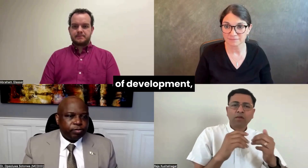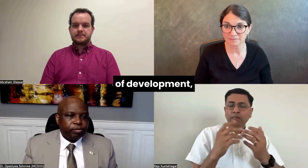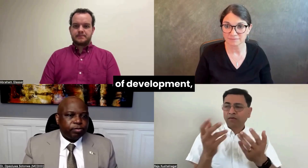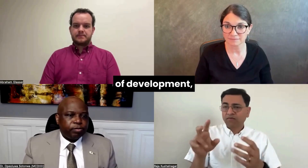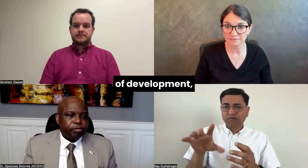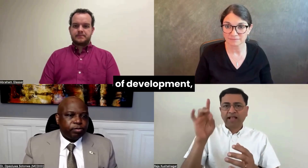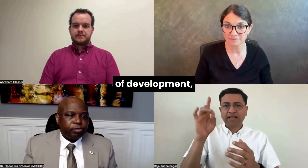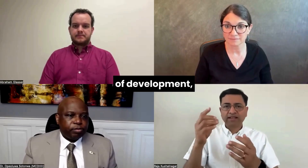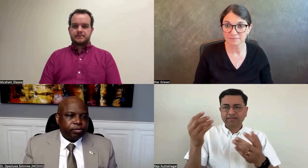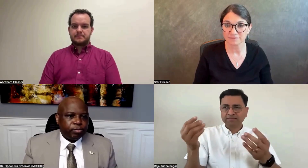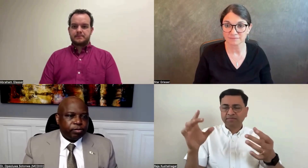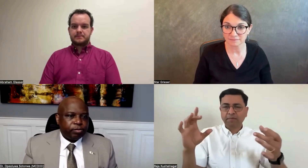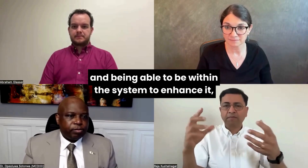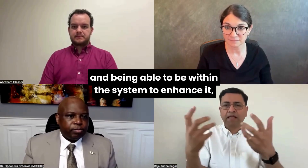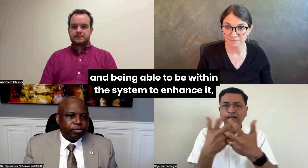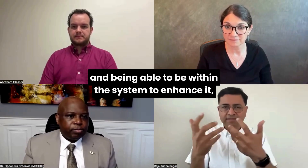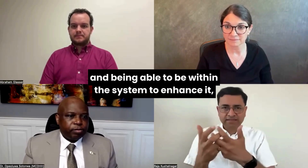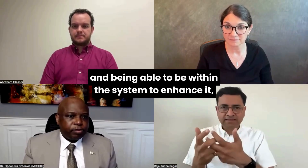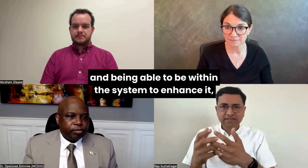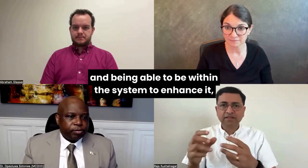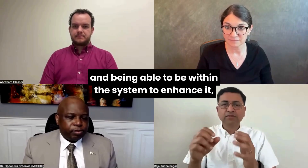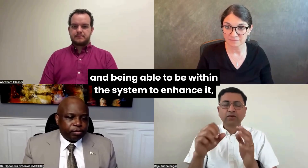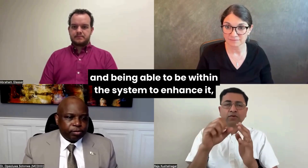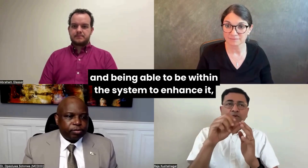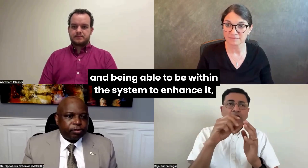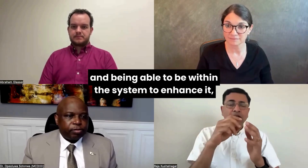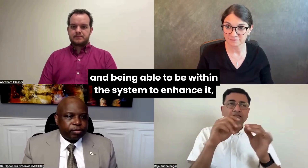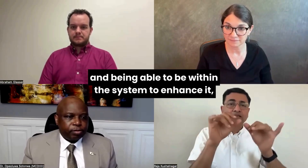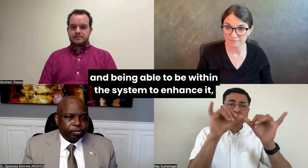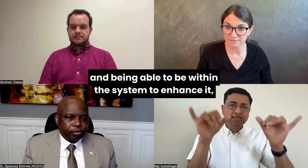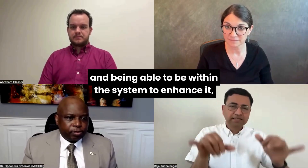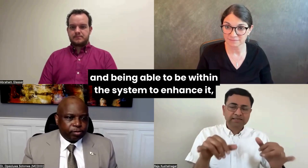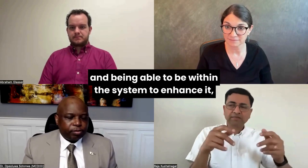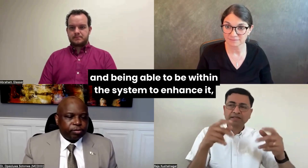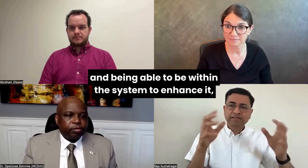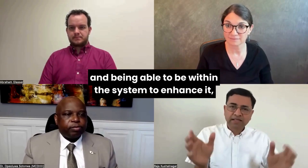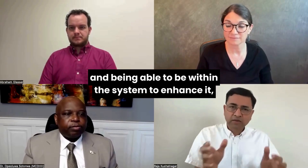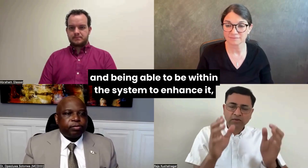and being able to be within the system to enhance it,